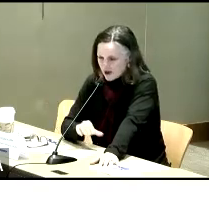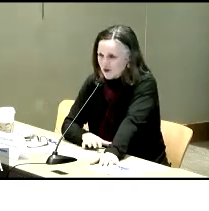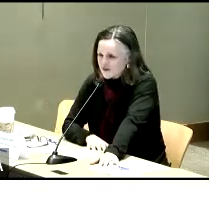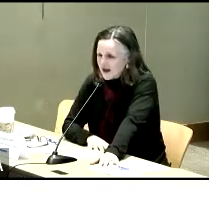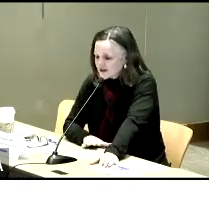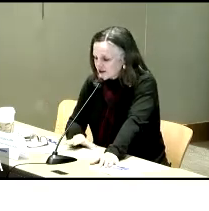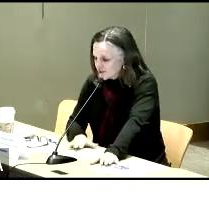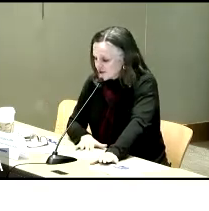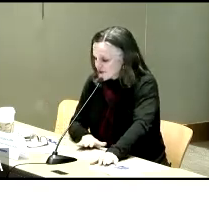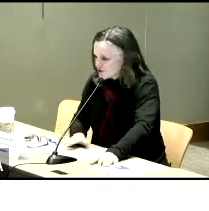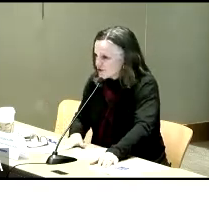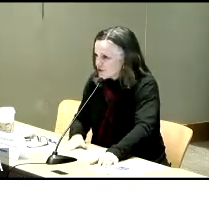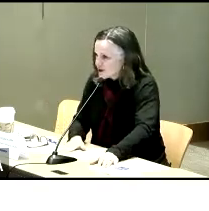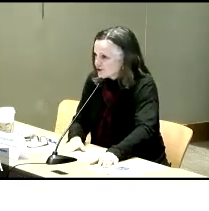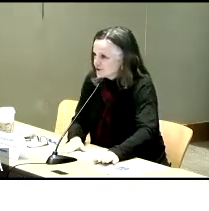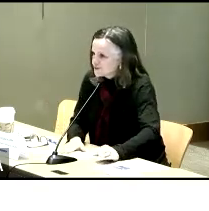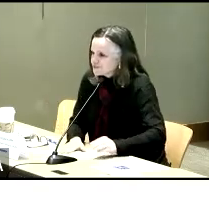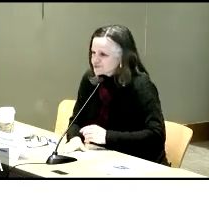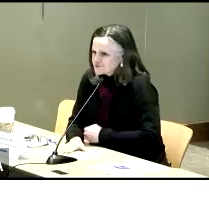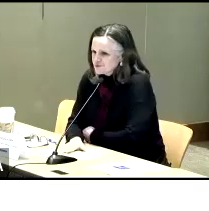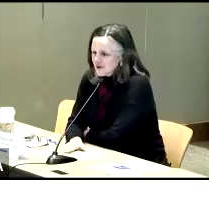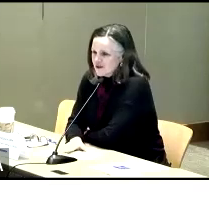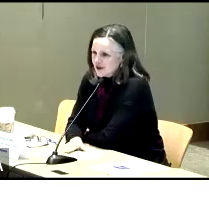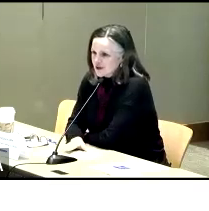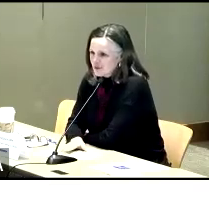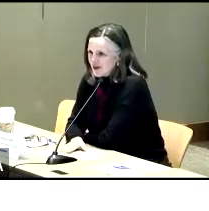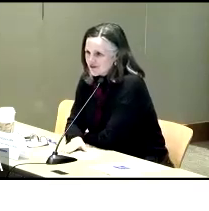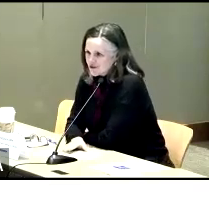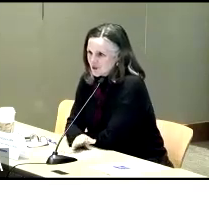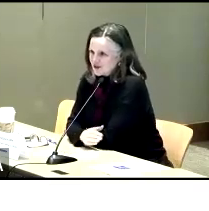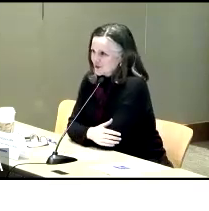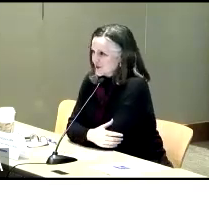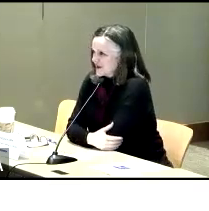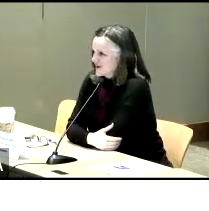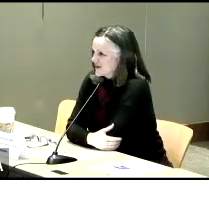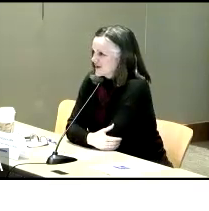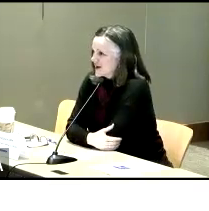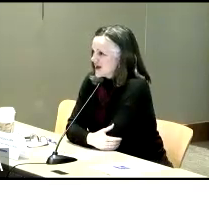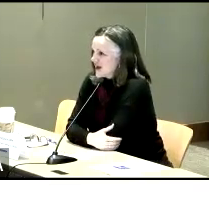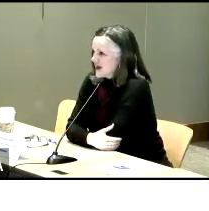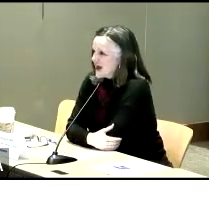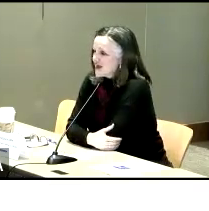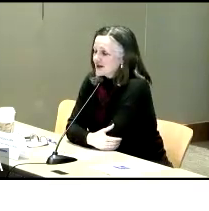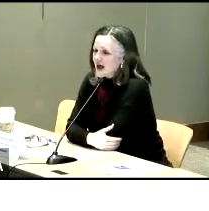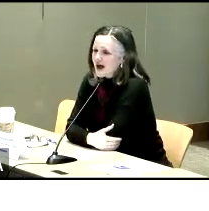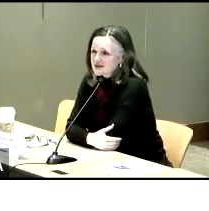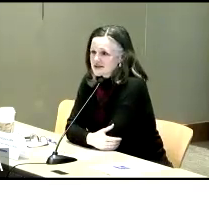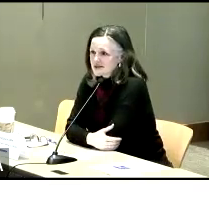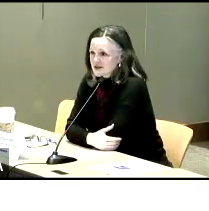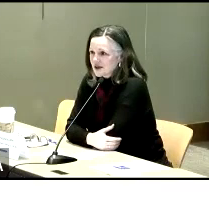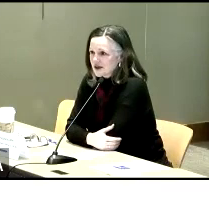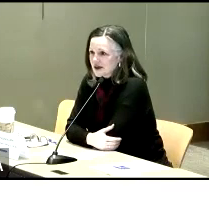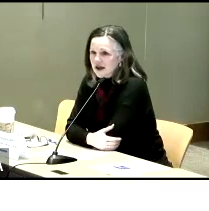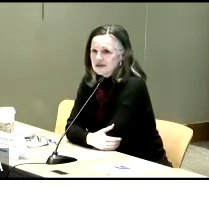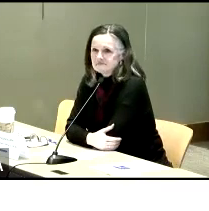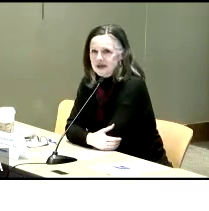I was the acting communications director in the early months of 2020 and the last eight,